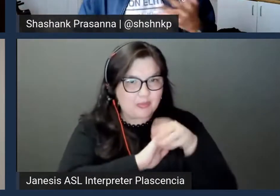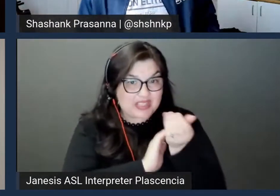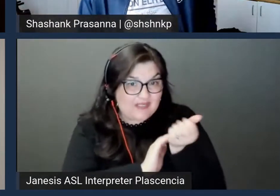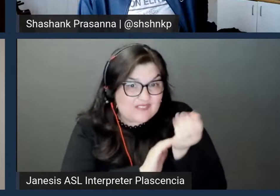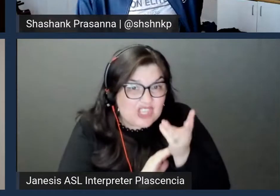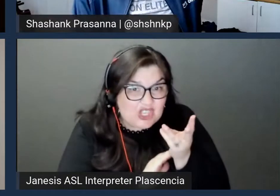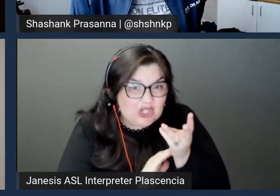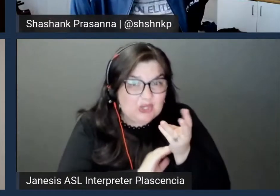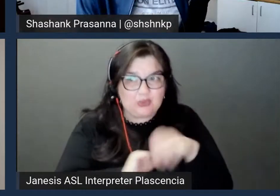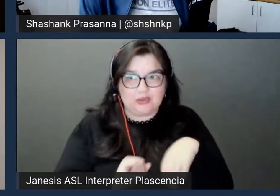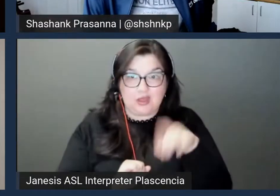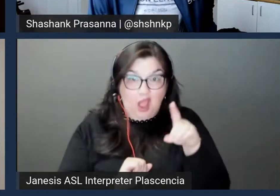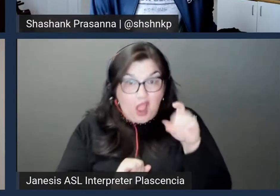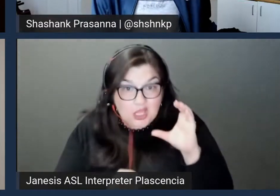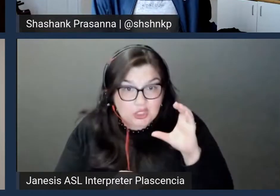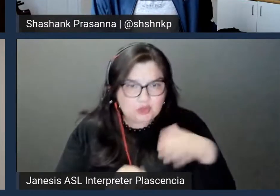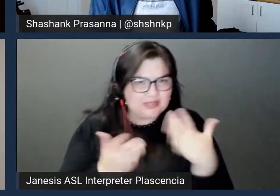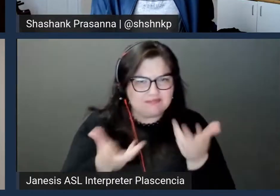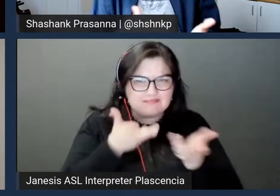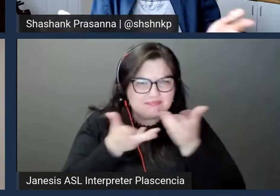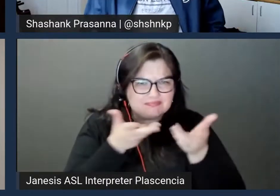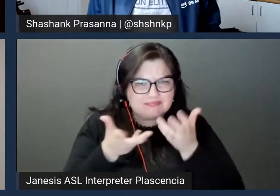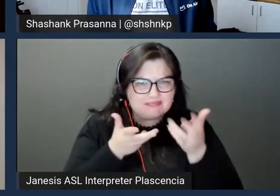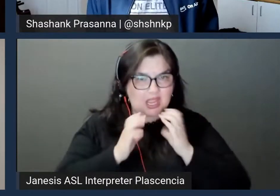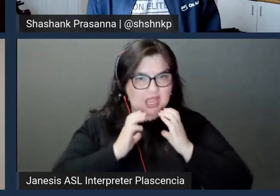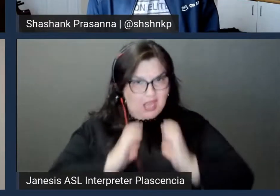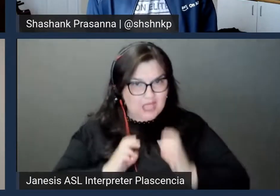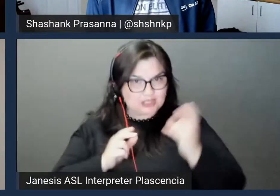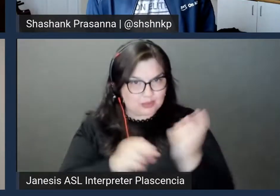of the customer use cases that you've seen,